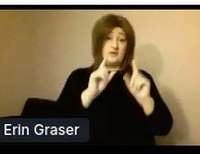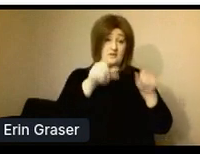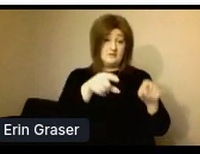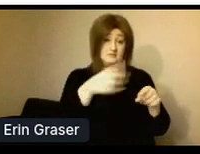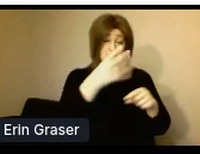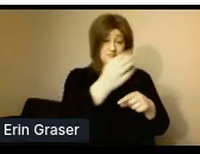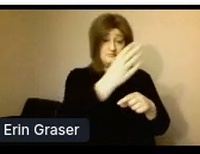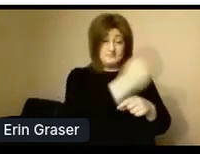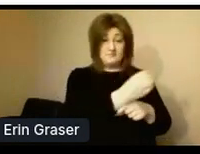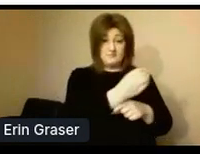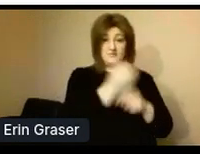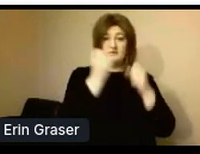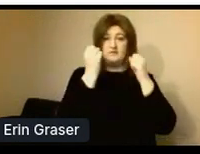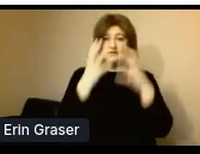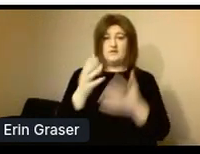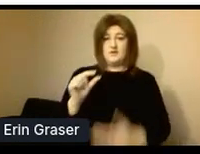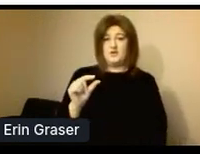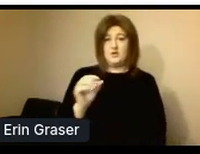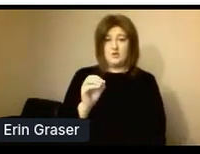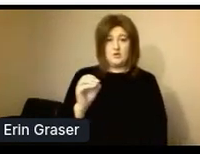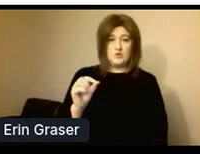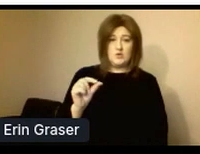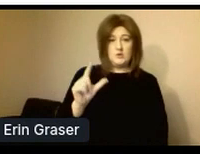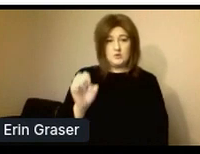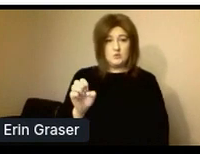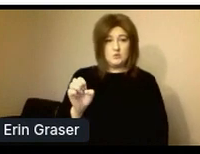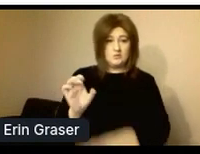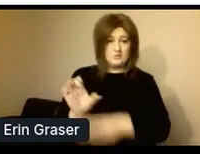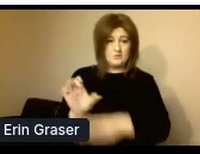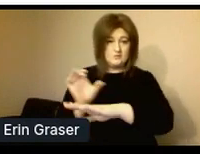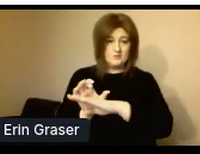There is a Google machine. There is YouTube.